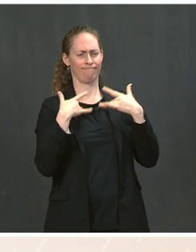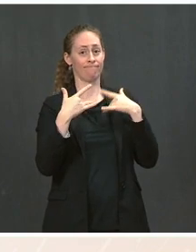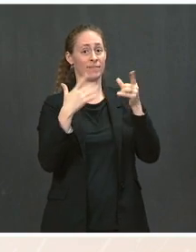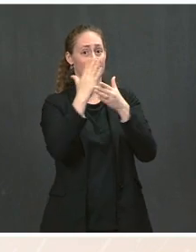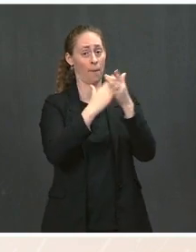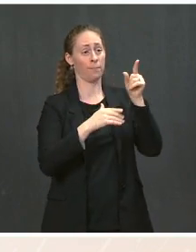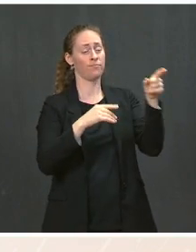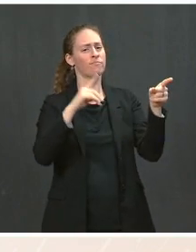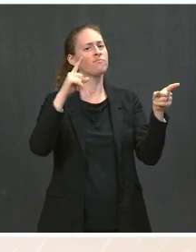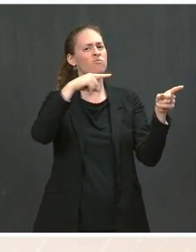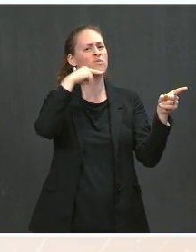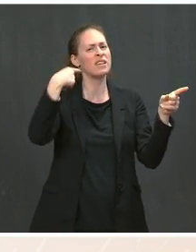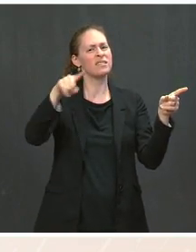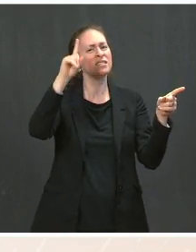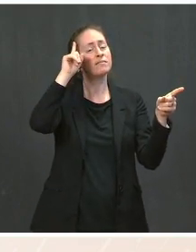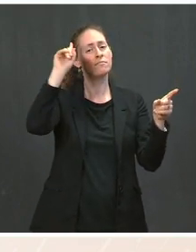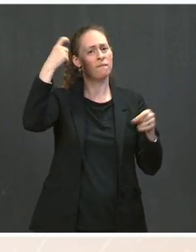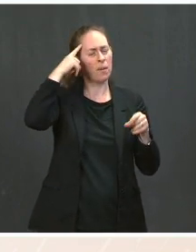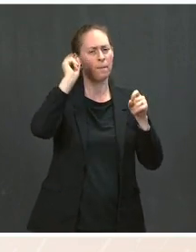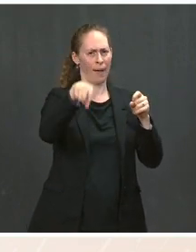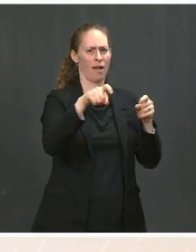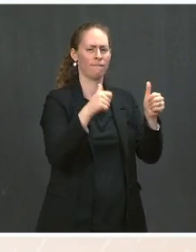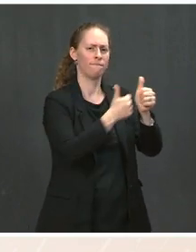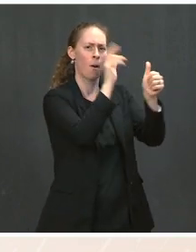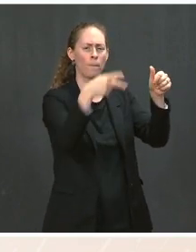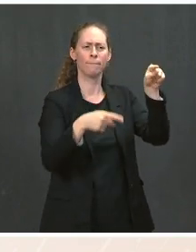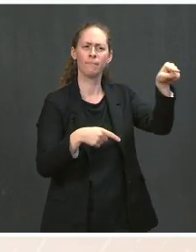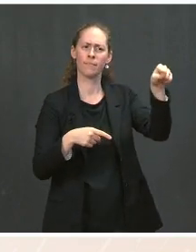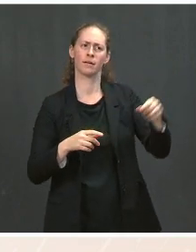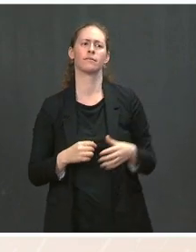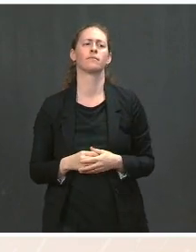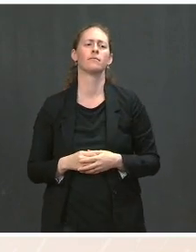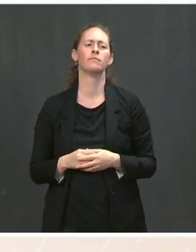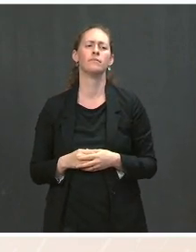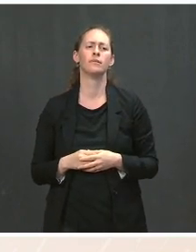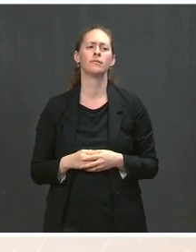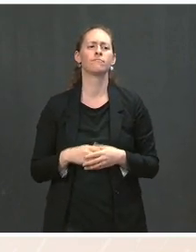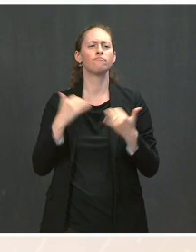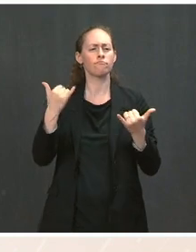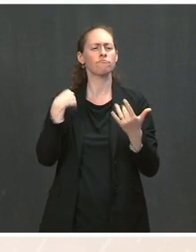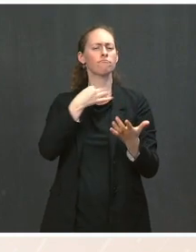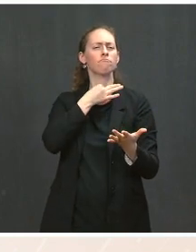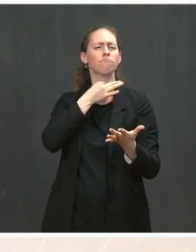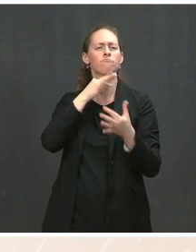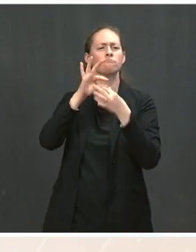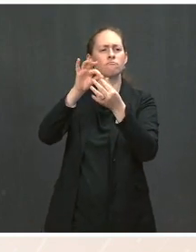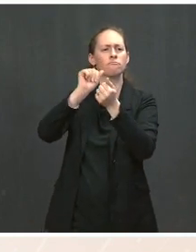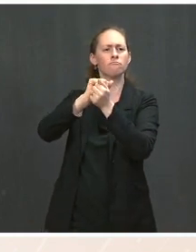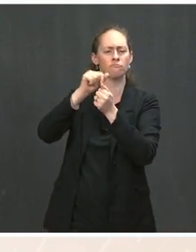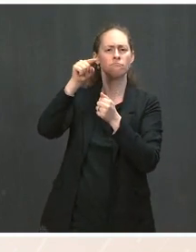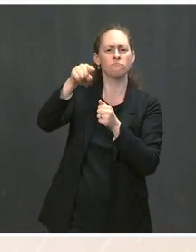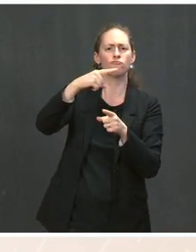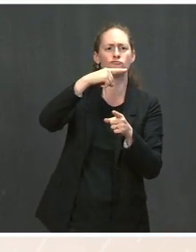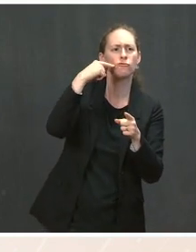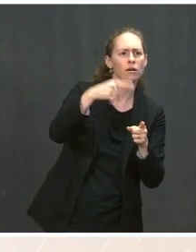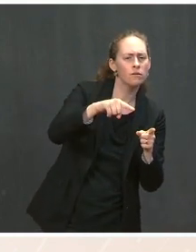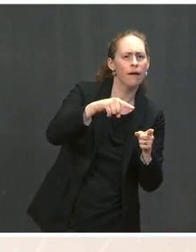With the Russia decision, with the Afghanistan decision -- I'm just trying to get a sense of how the administration operates here. There's still Americans unjustly detained in Russia.